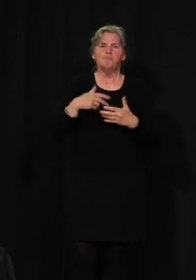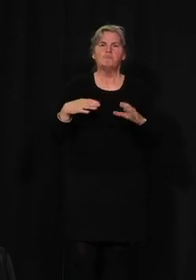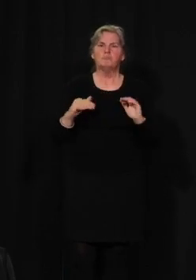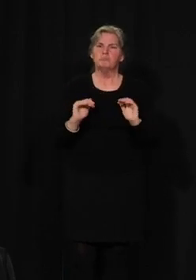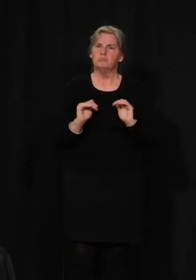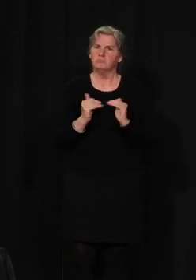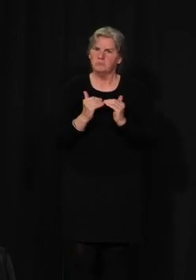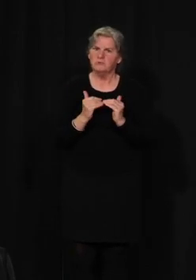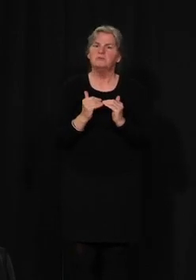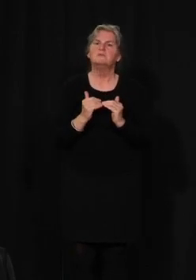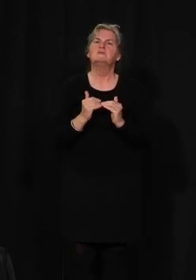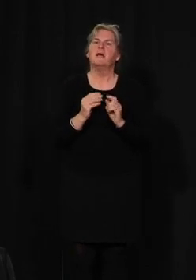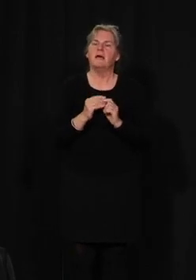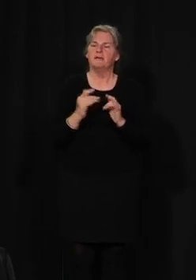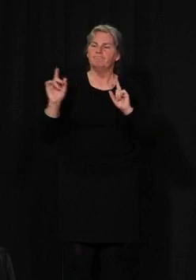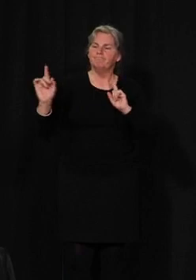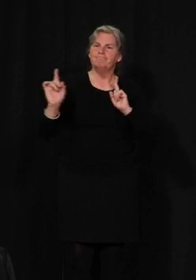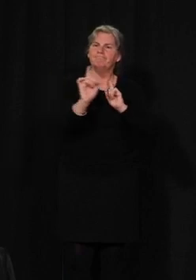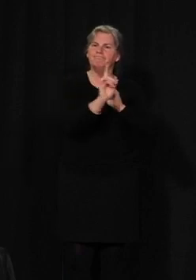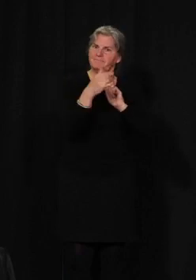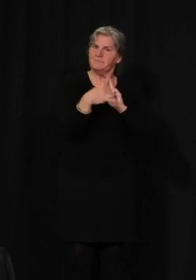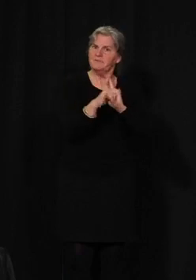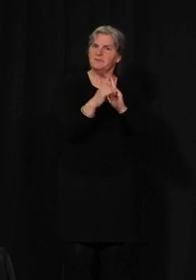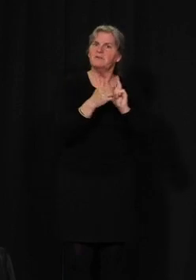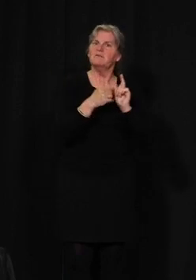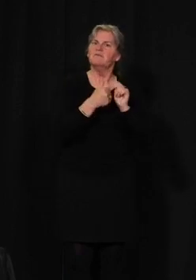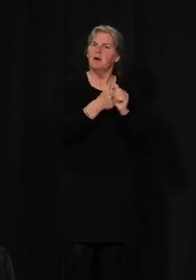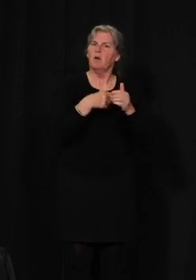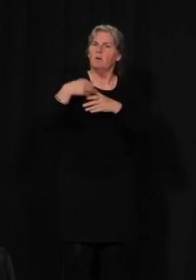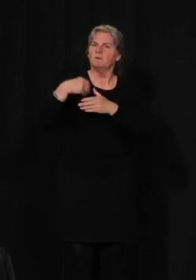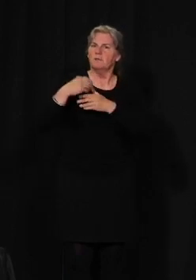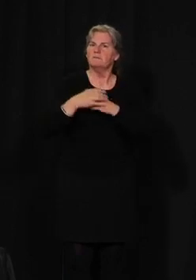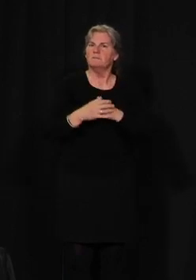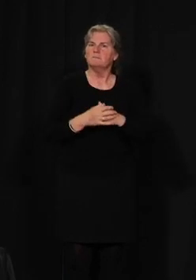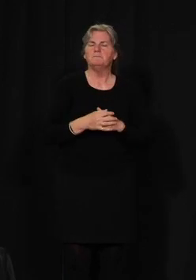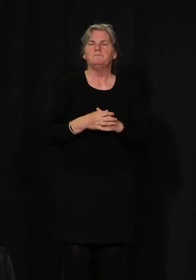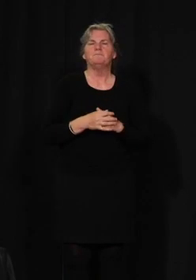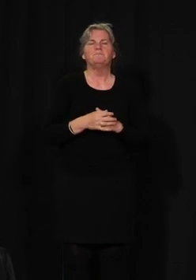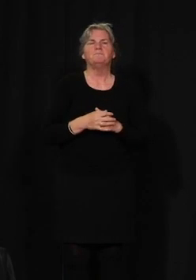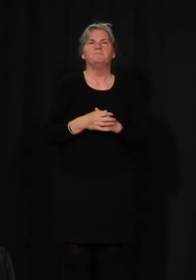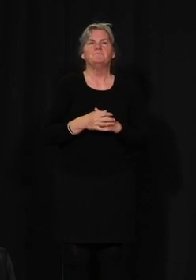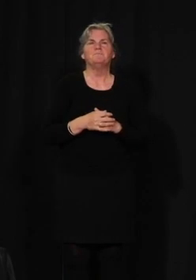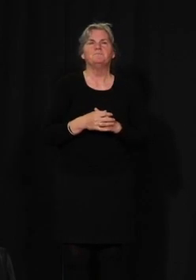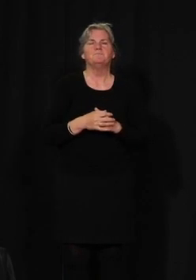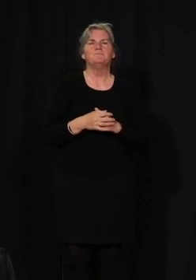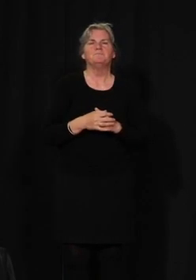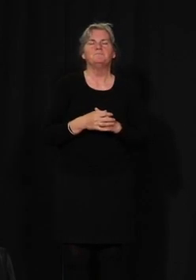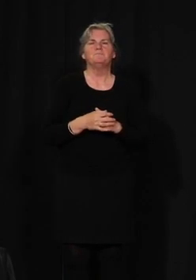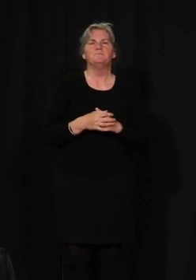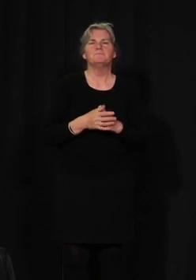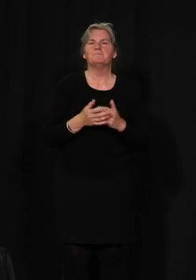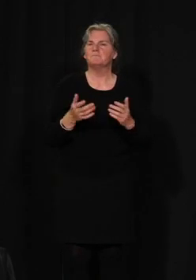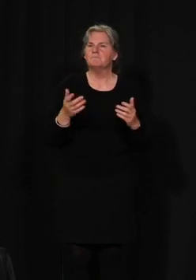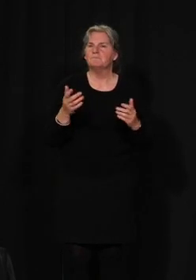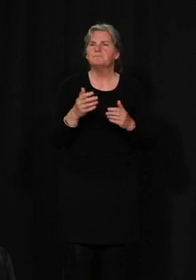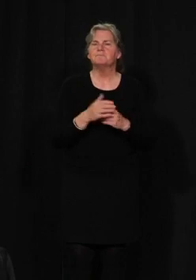spaced. Again, you know, all of the othr